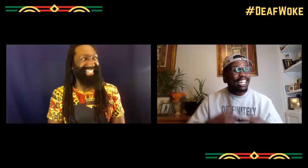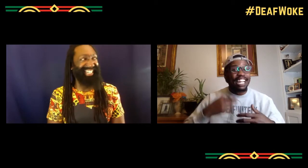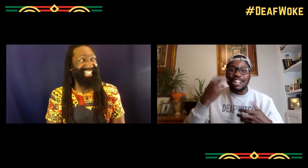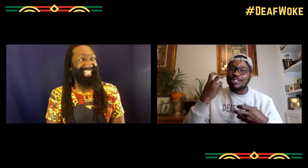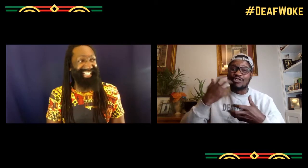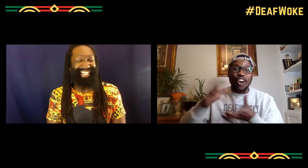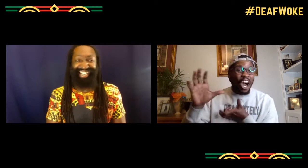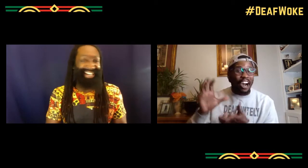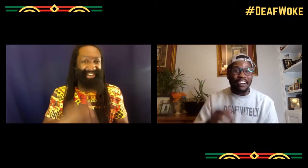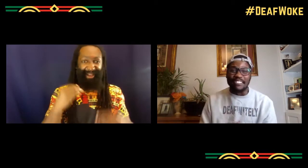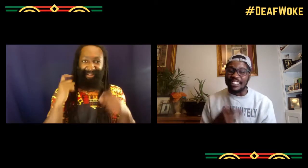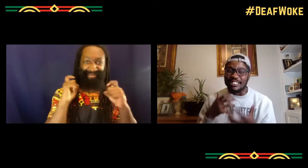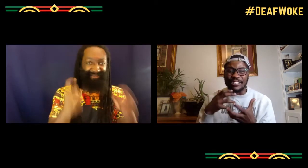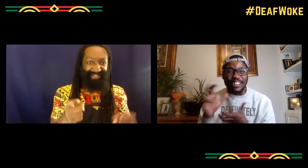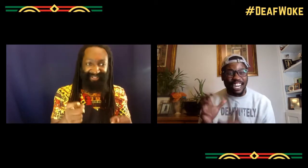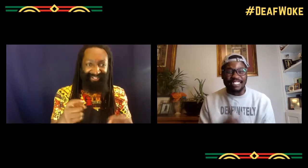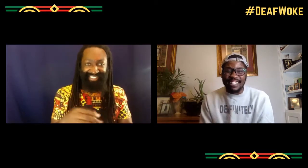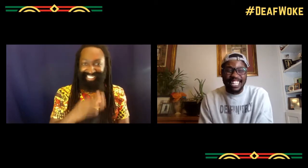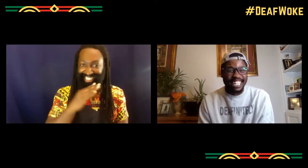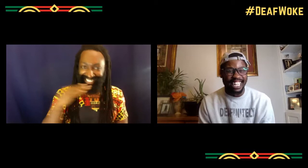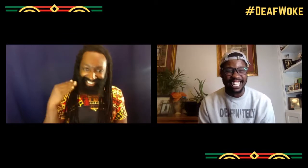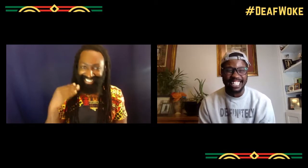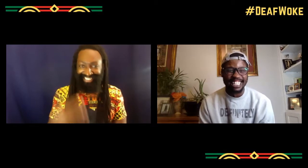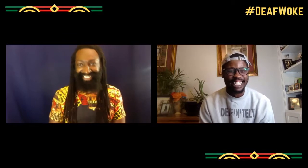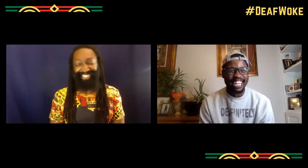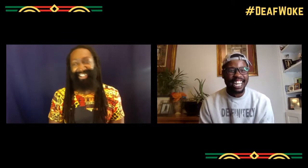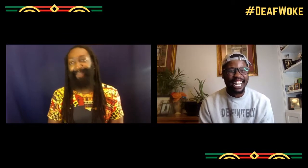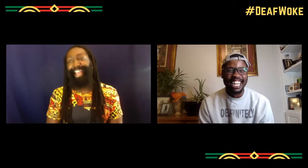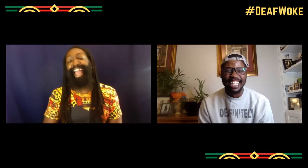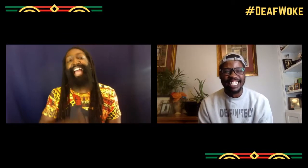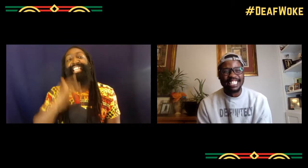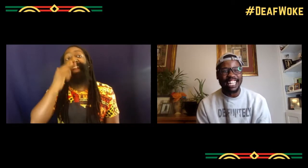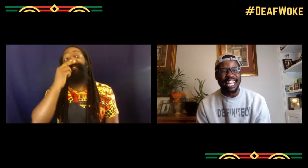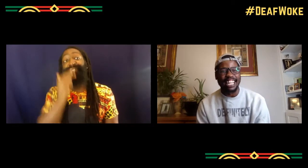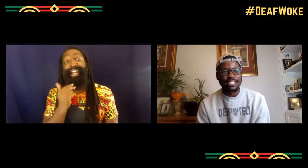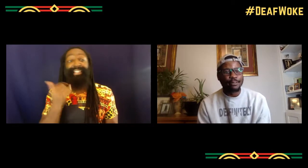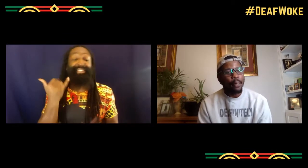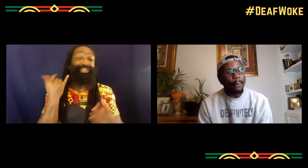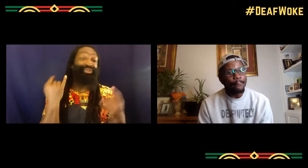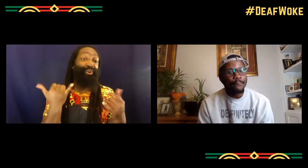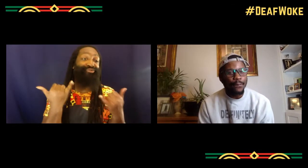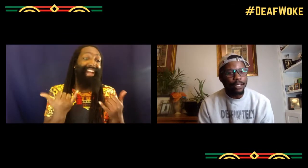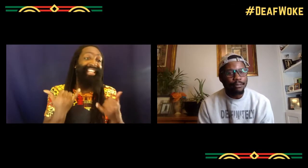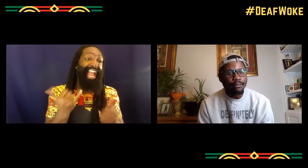So everybody's just in it. It's time, it's time. Yeah and there you are with that smile Matt.